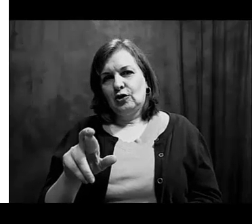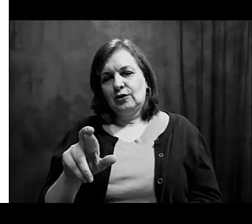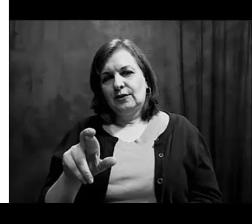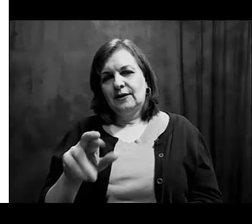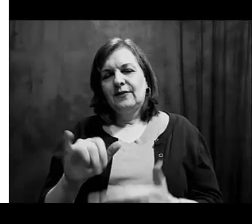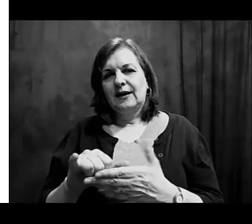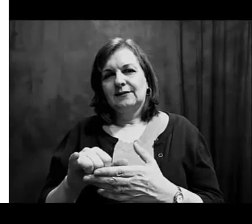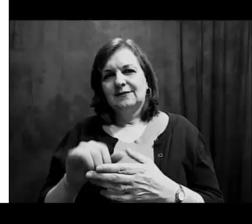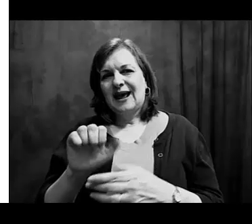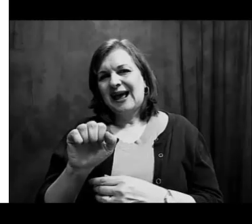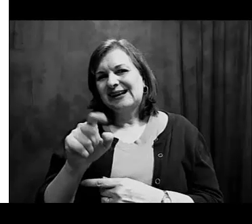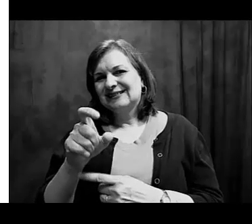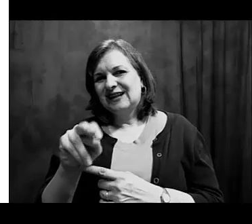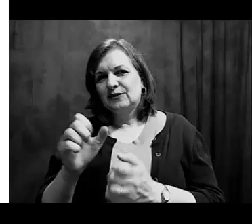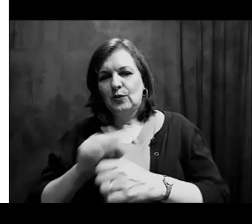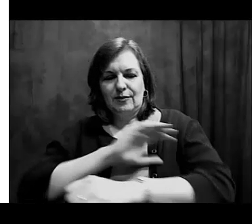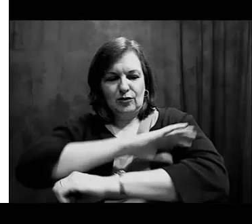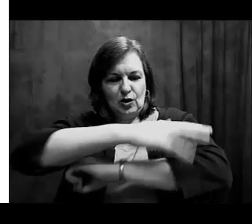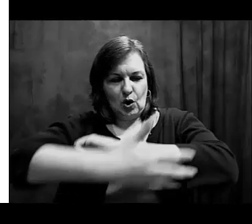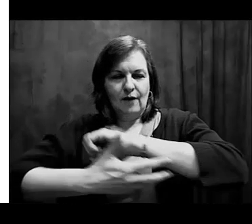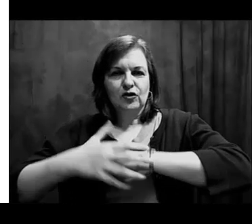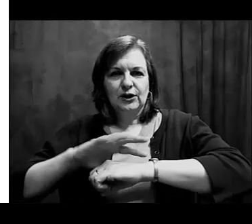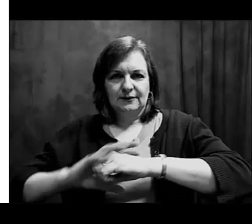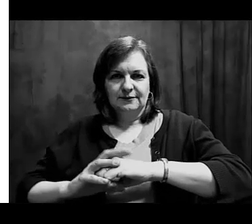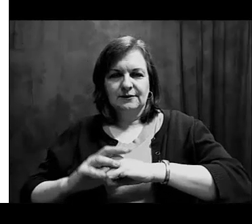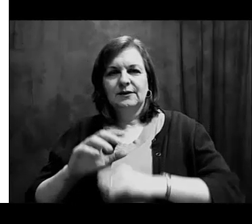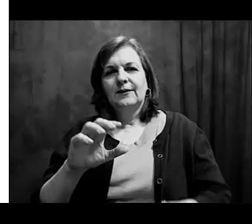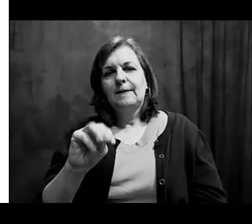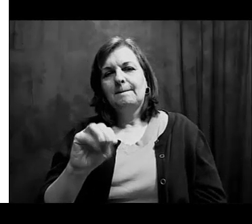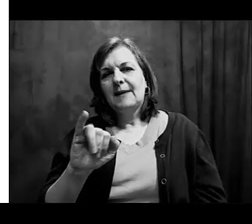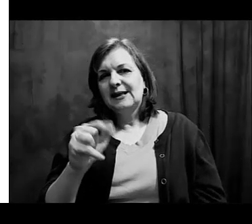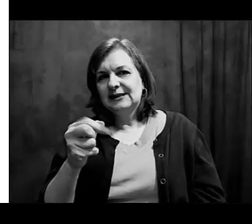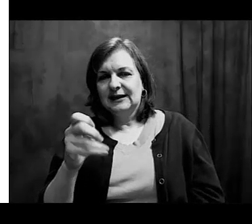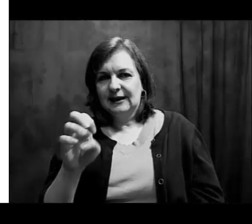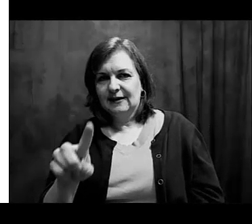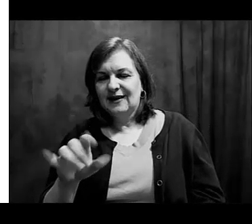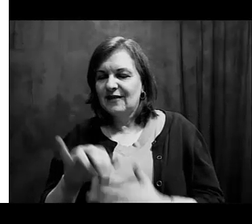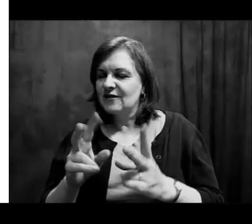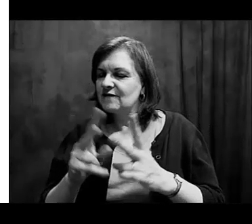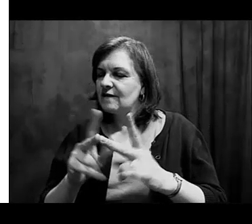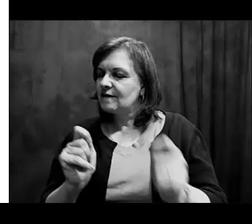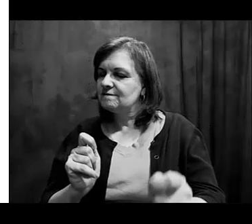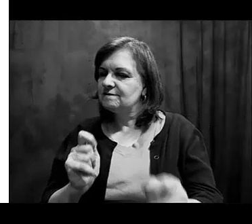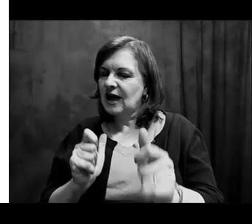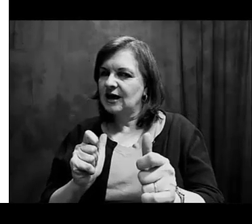so this is associated with midbrain and hindbrain this is fast fast fast responses!